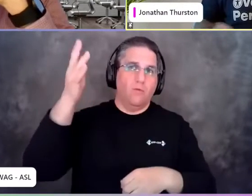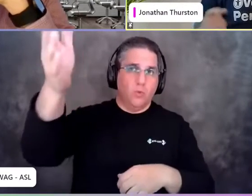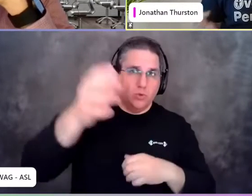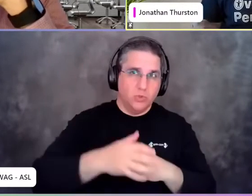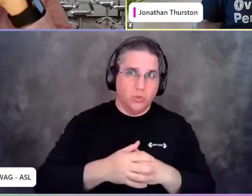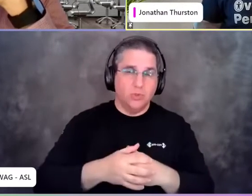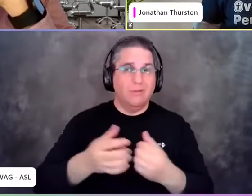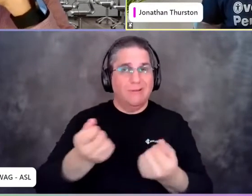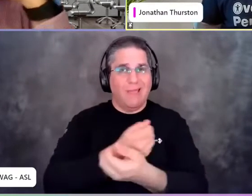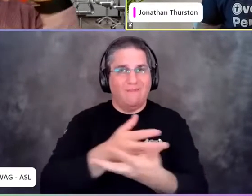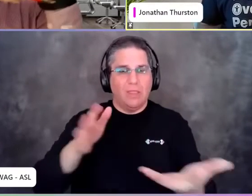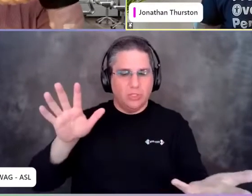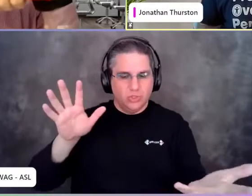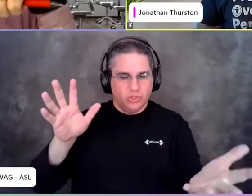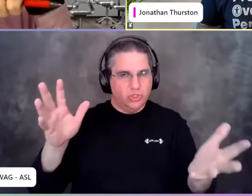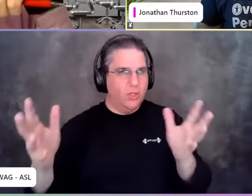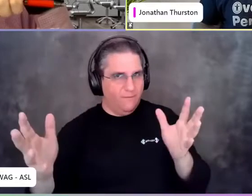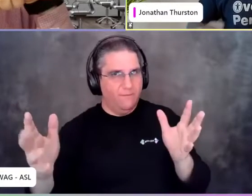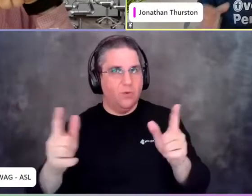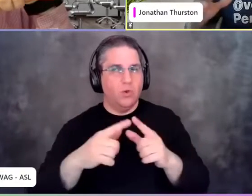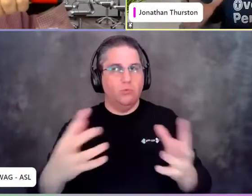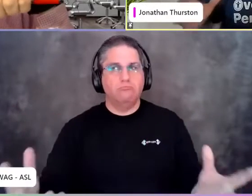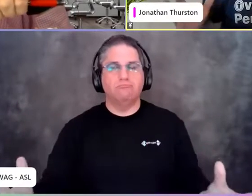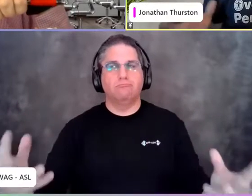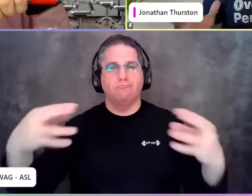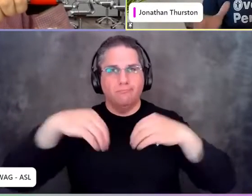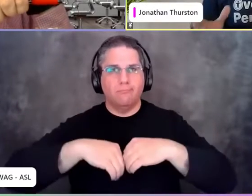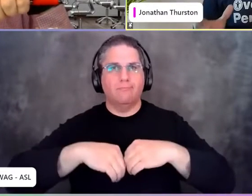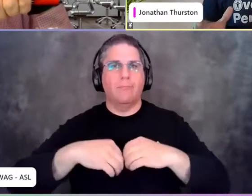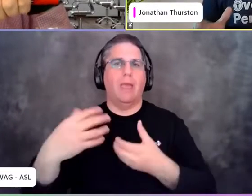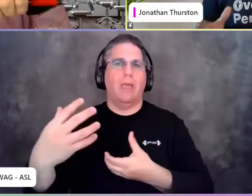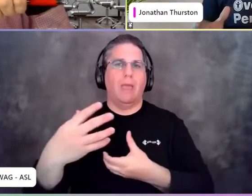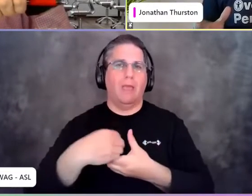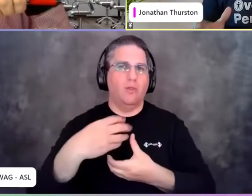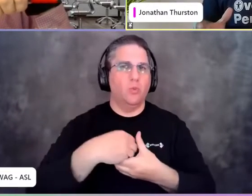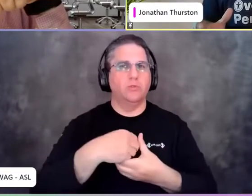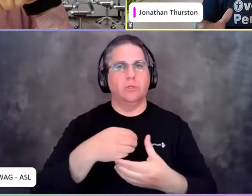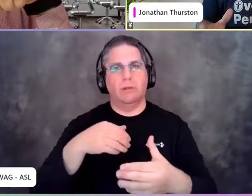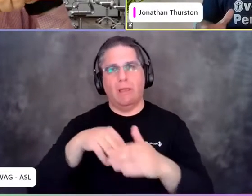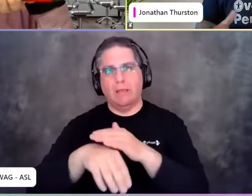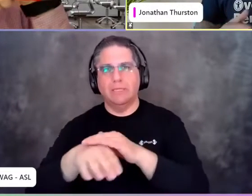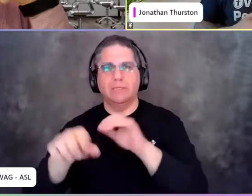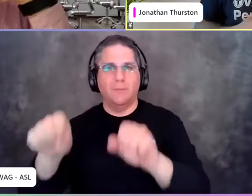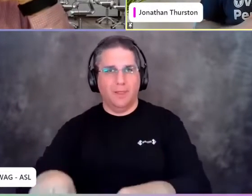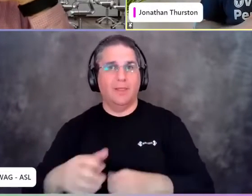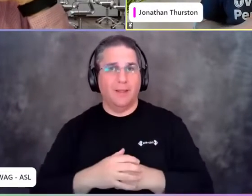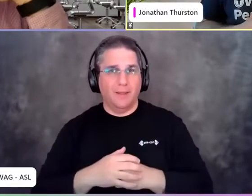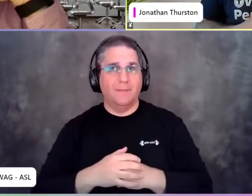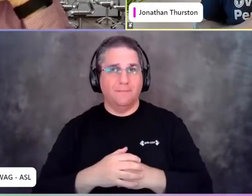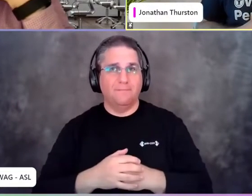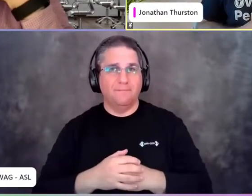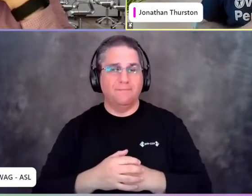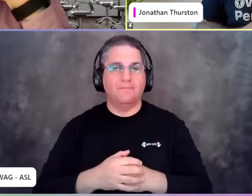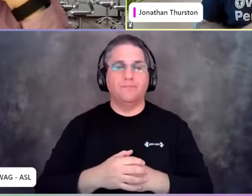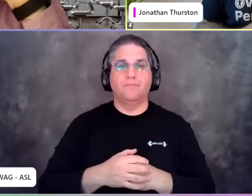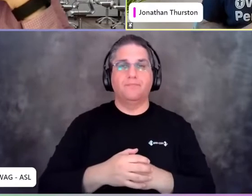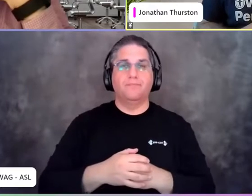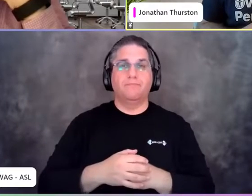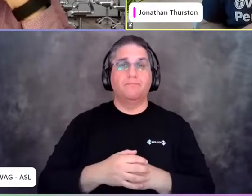it's a part of the current and future workplace. We need to shift our culture to embrace accessibility, and embrace our differences as well. And there's a whole